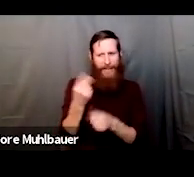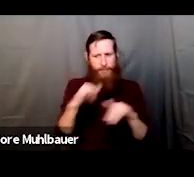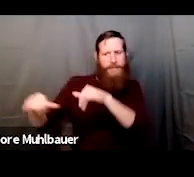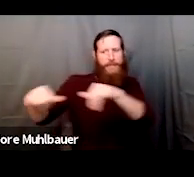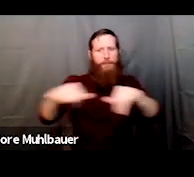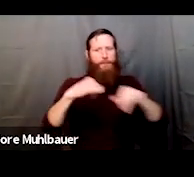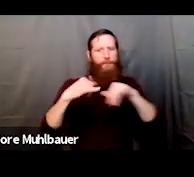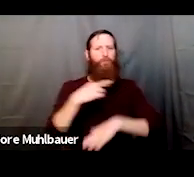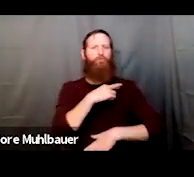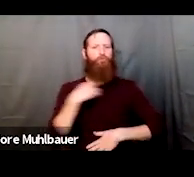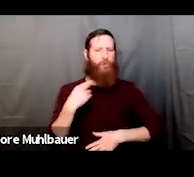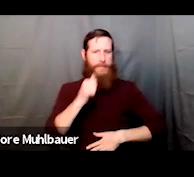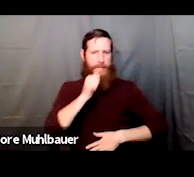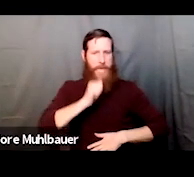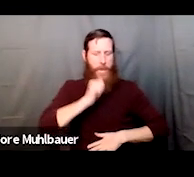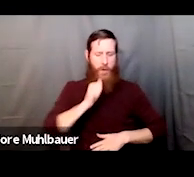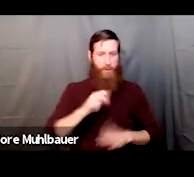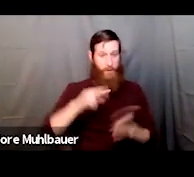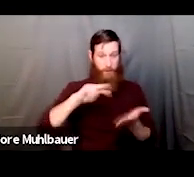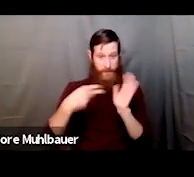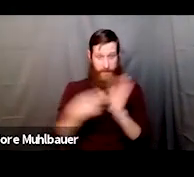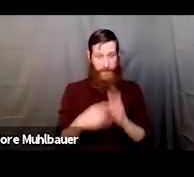What I mean by that is you don't want to be out in the backcountry, standing at the top of a slope